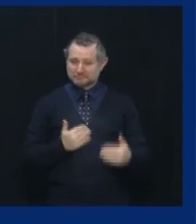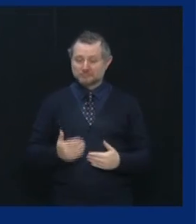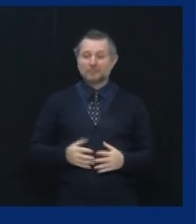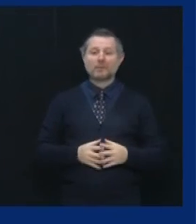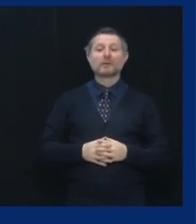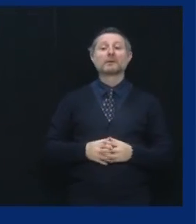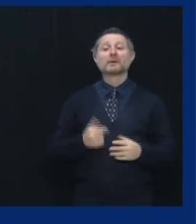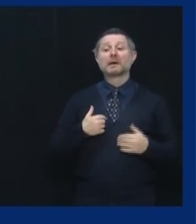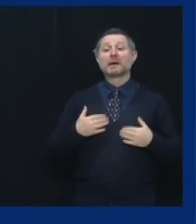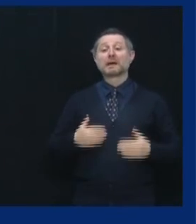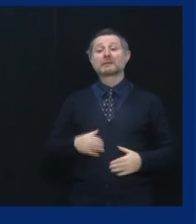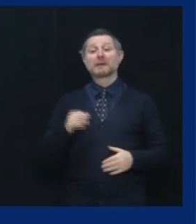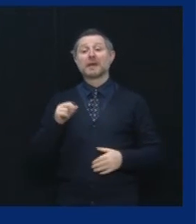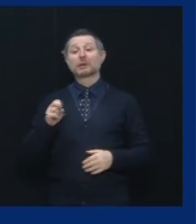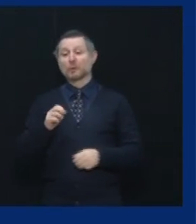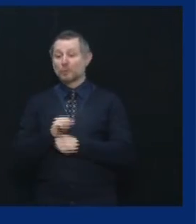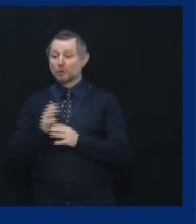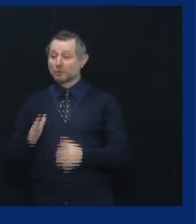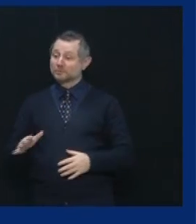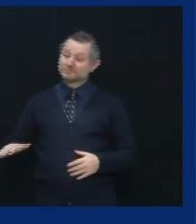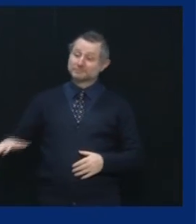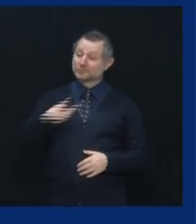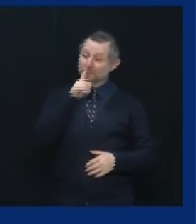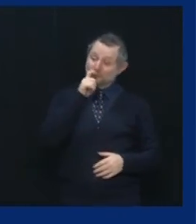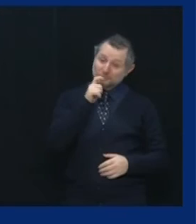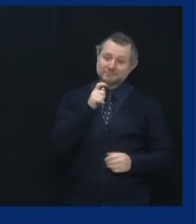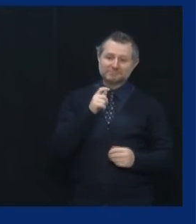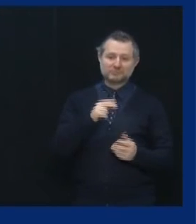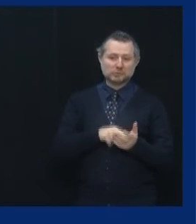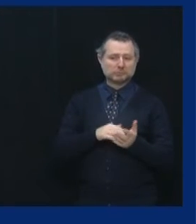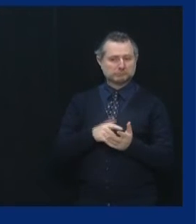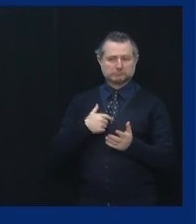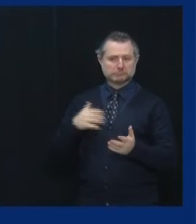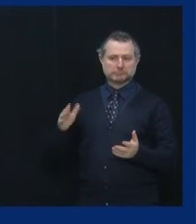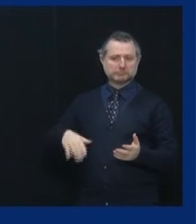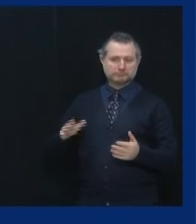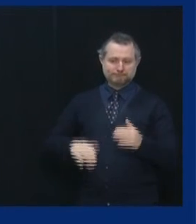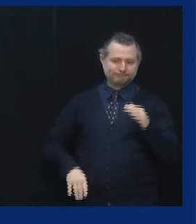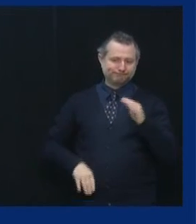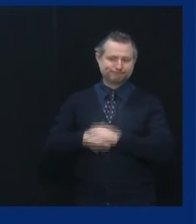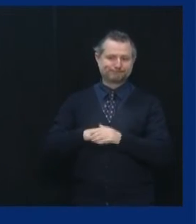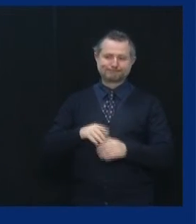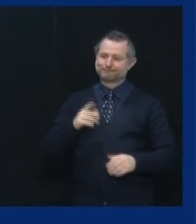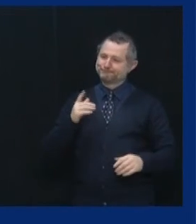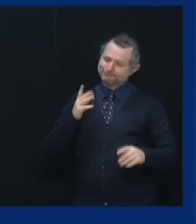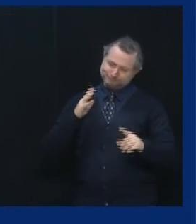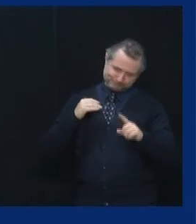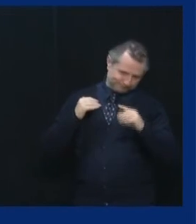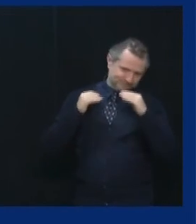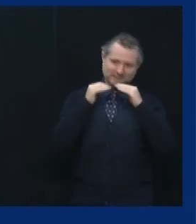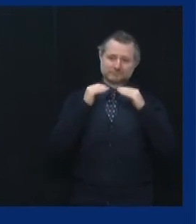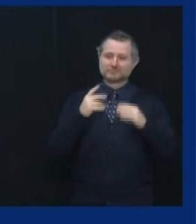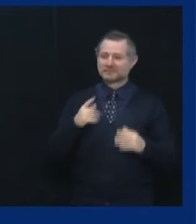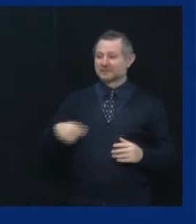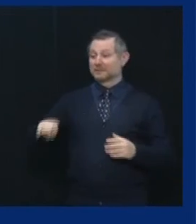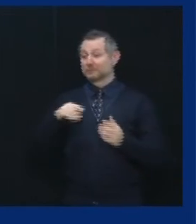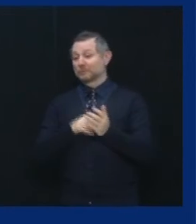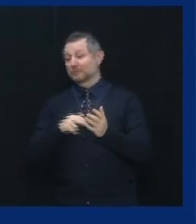MILLION SO NOT EVERYONE HALFWAY IN SUPPLY TO THE HEALTH CARE WORKERS. AND WITH THE HEALTH CARE